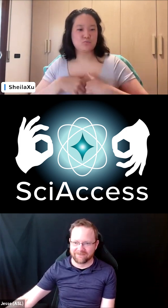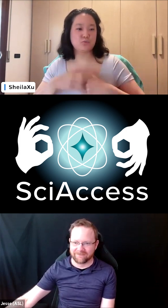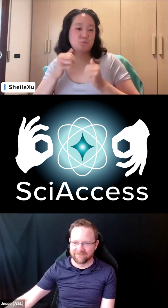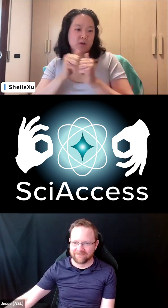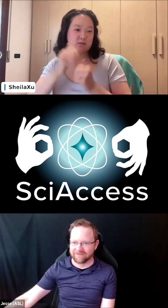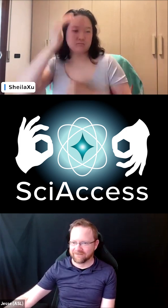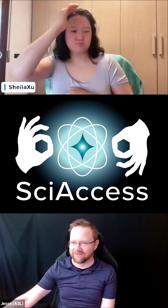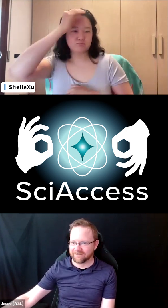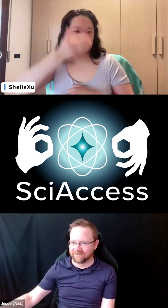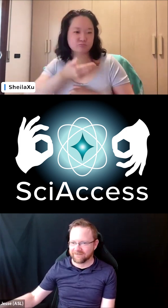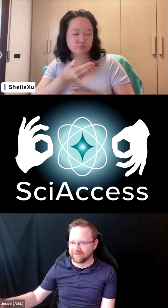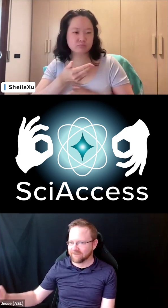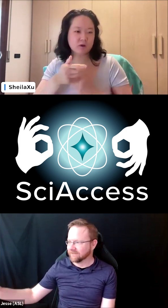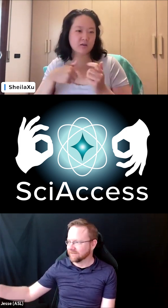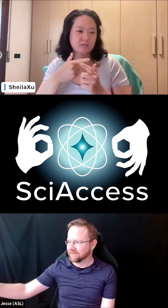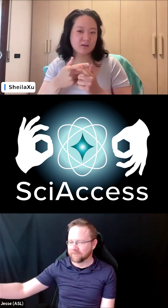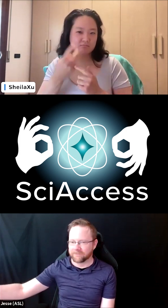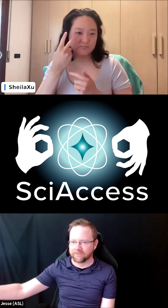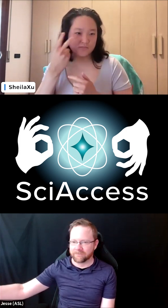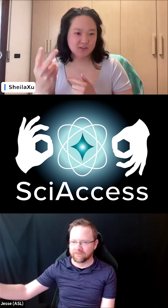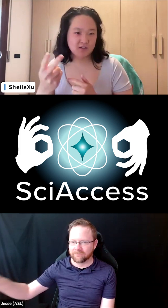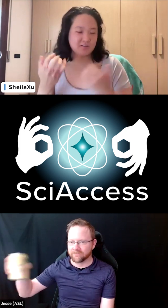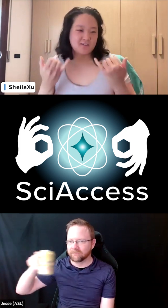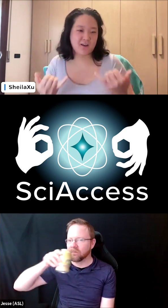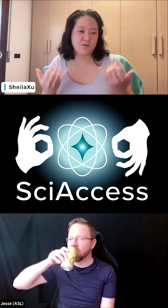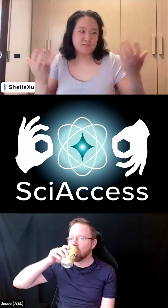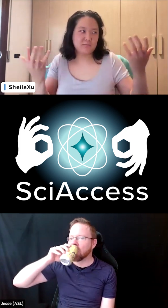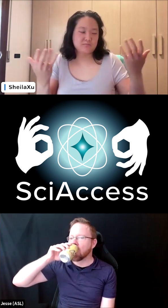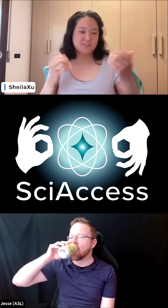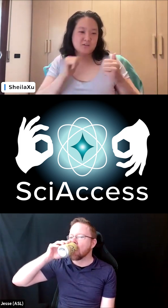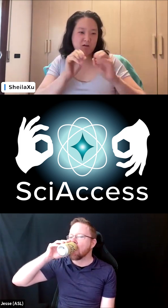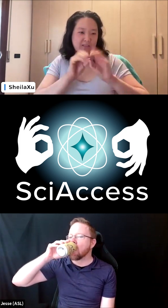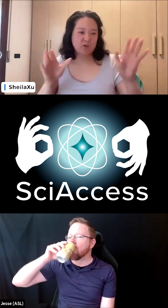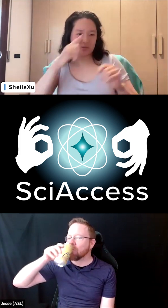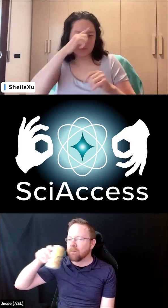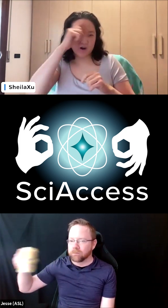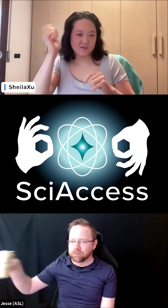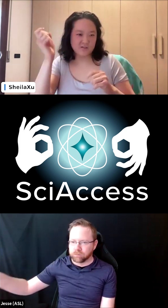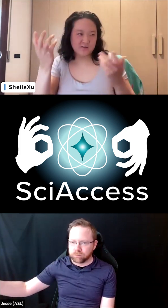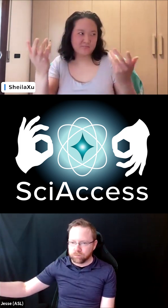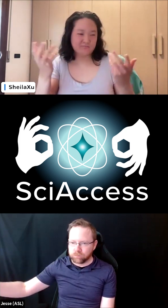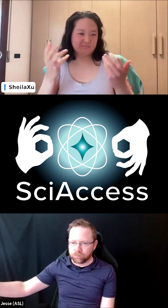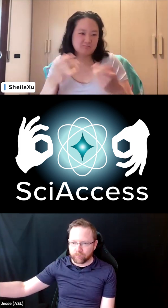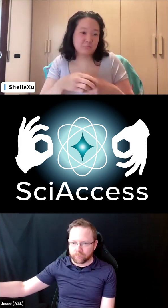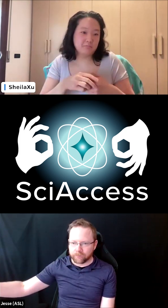shield and then see. Right now it's not clear -- I mean, that's possible, maybe